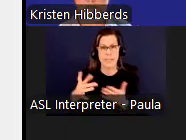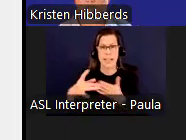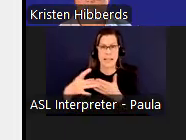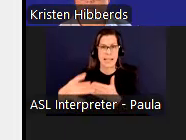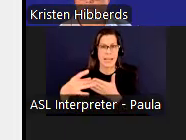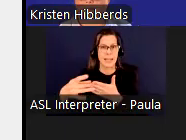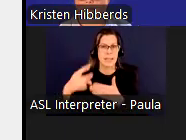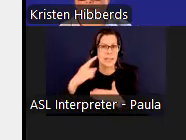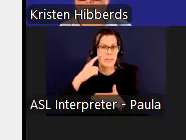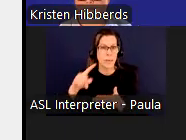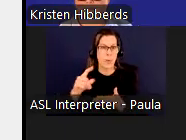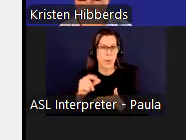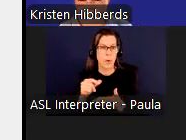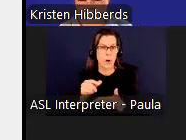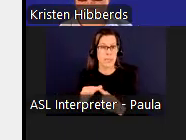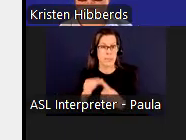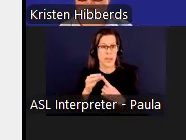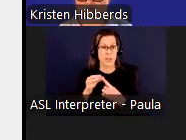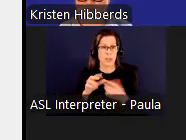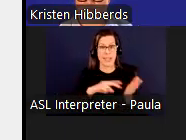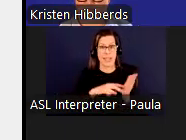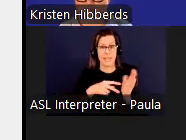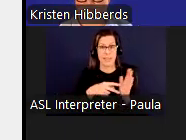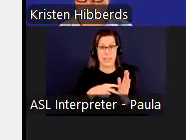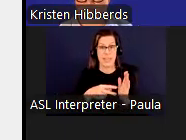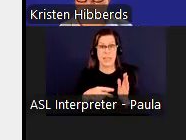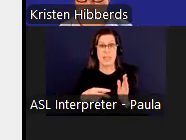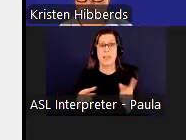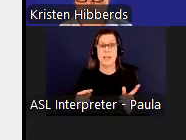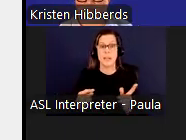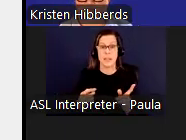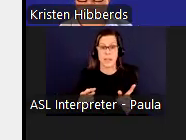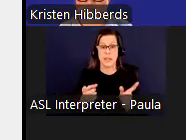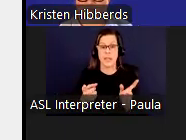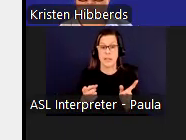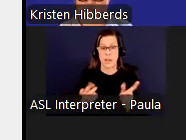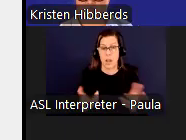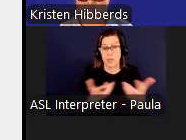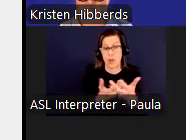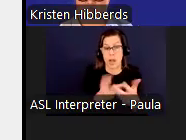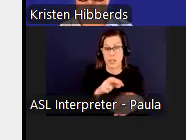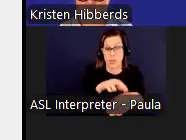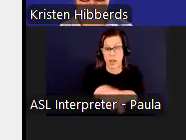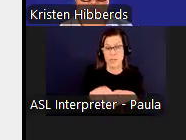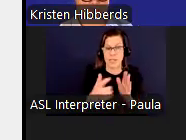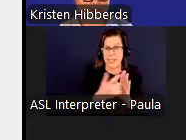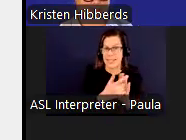especially in definition simply to cross reference statutes. I may be wrong about that.